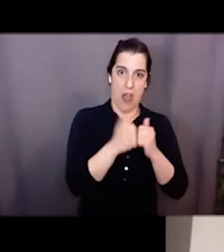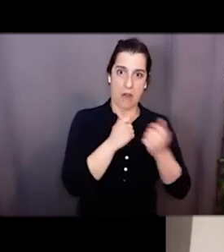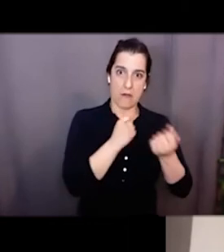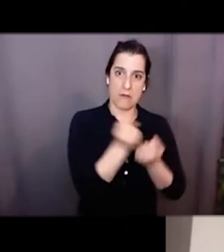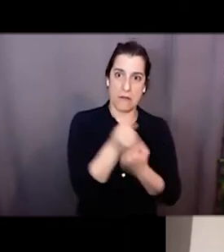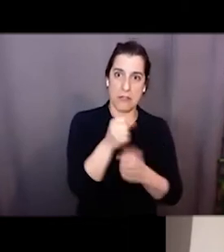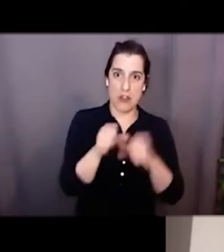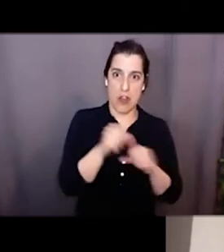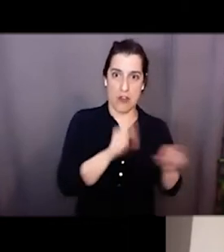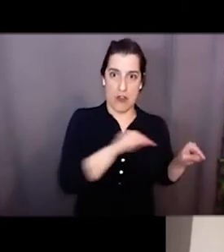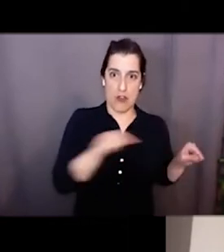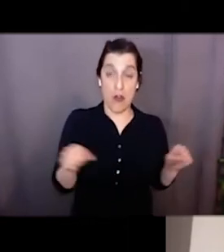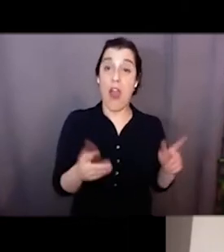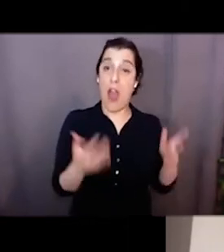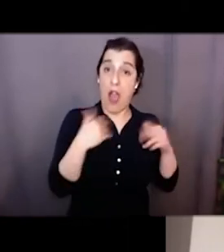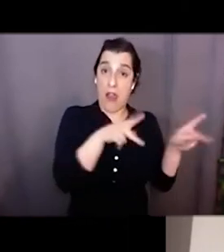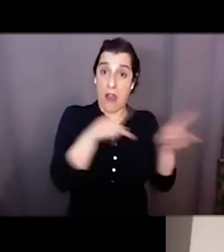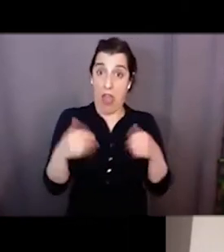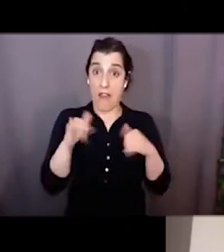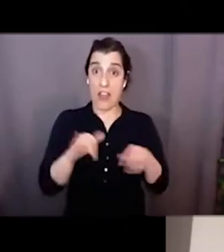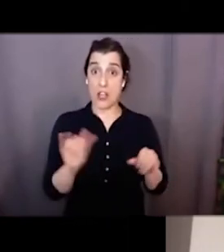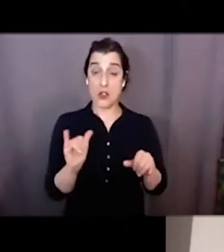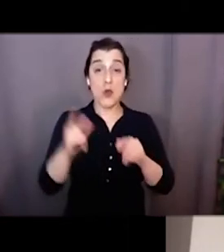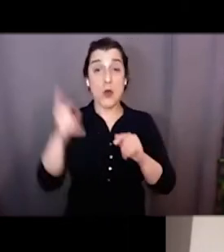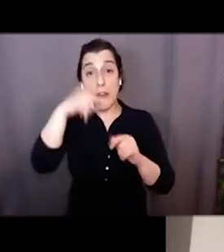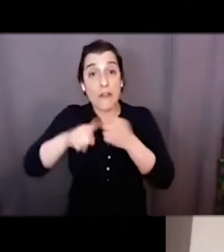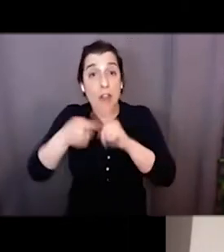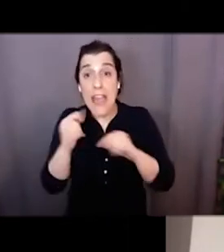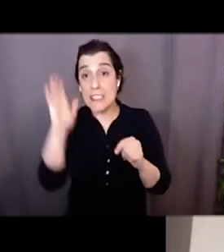And I had that too of friends and strangers just giving me, um, you know,